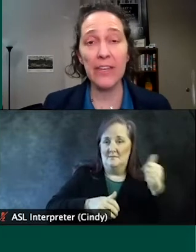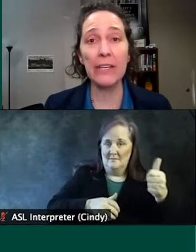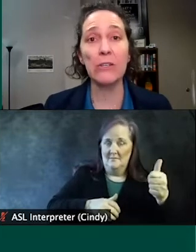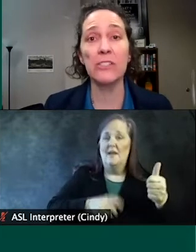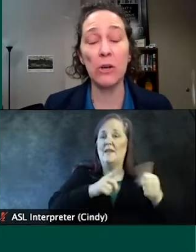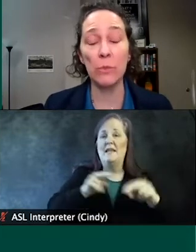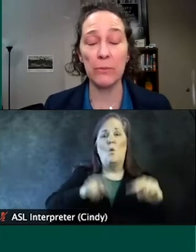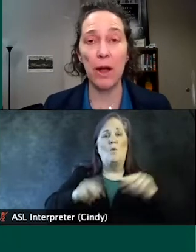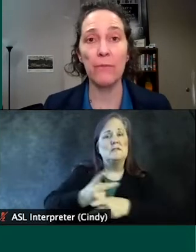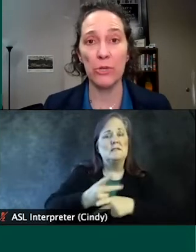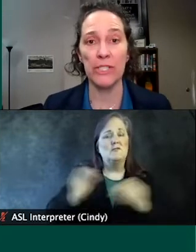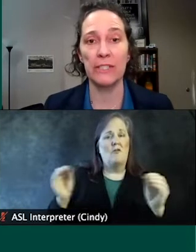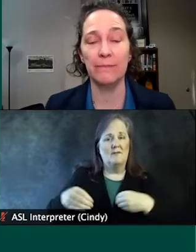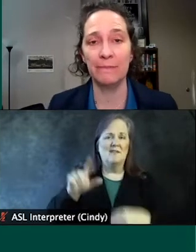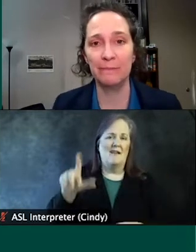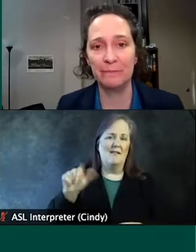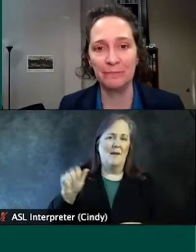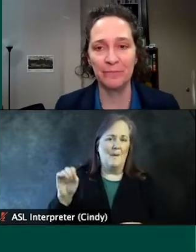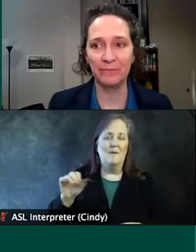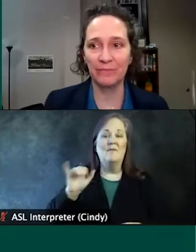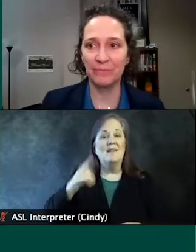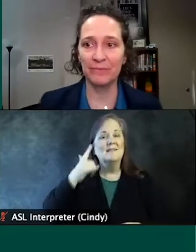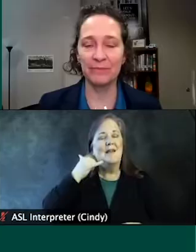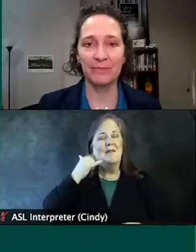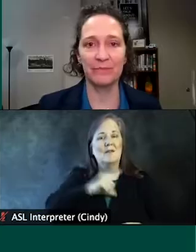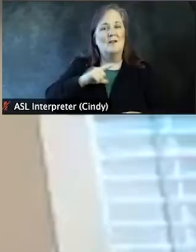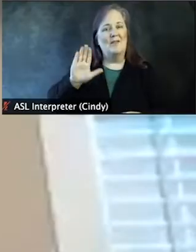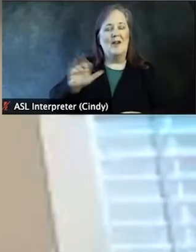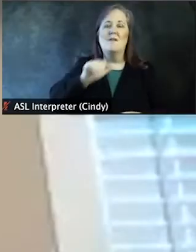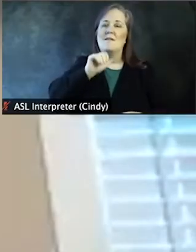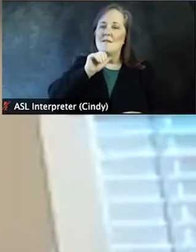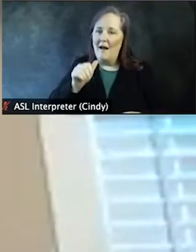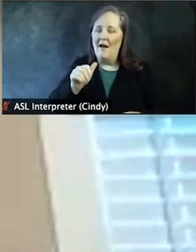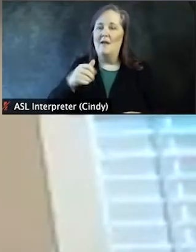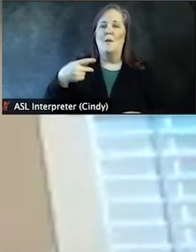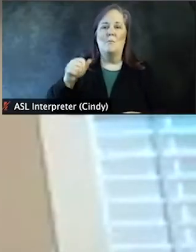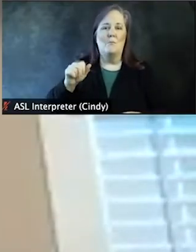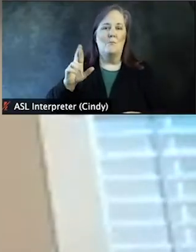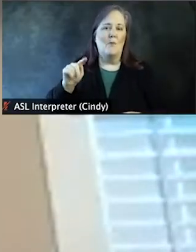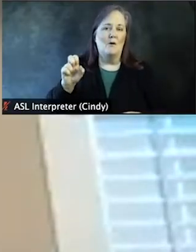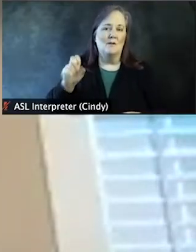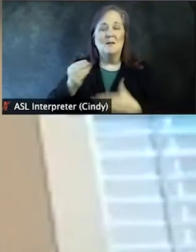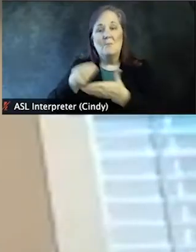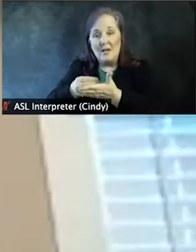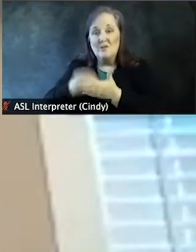and then he'll start with Prop 14. Great. It's good to be here tonight.